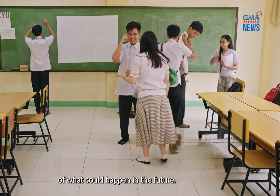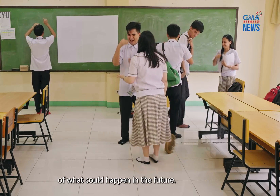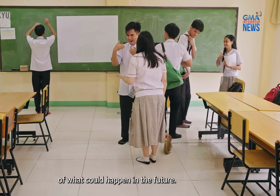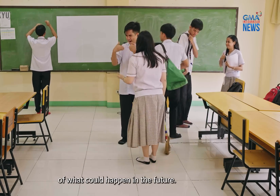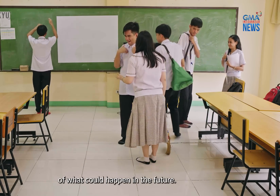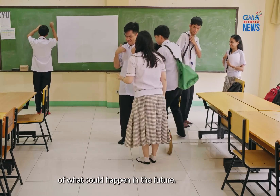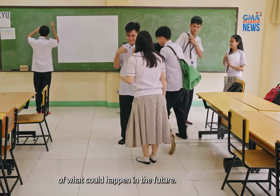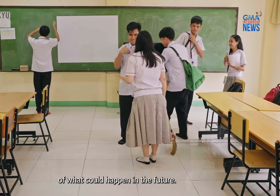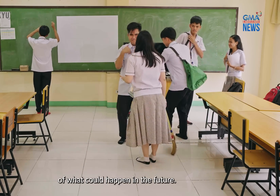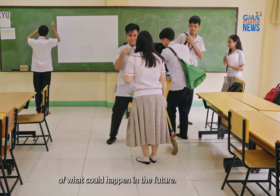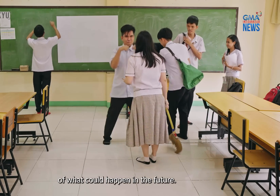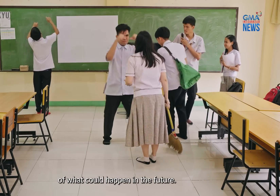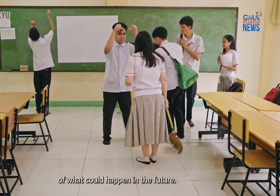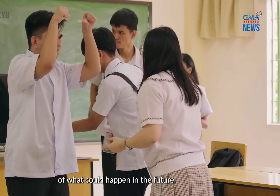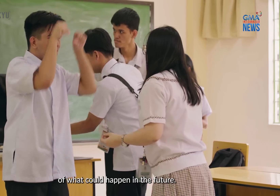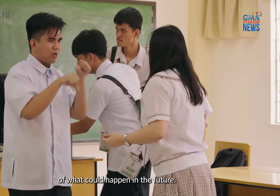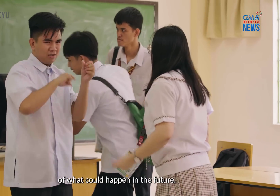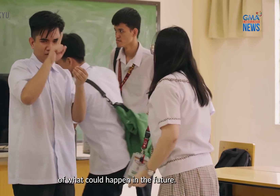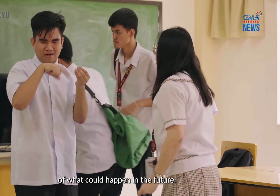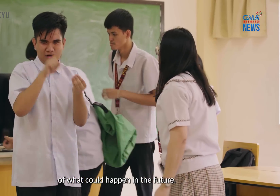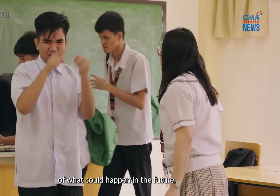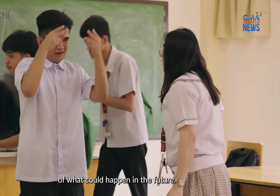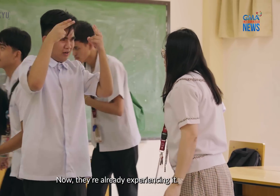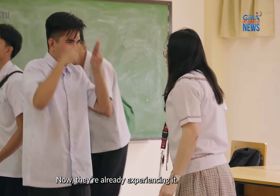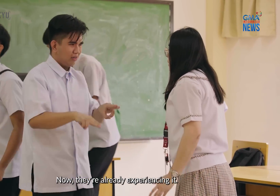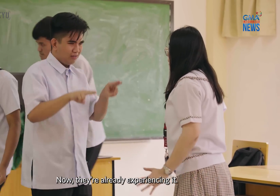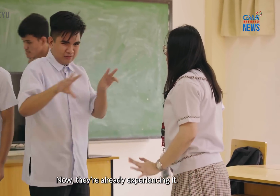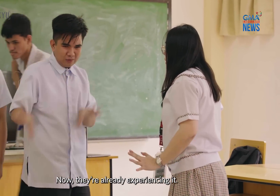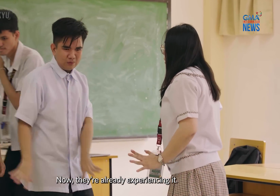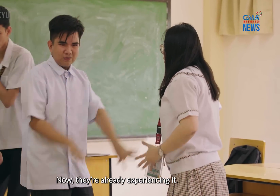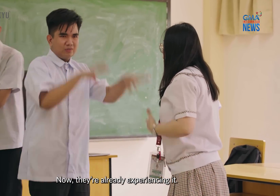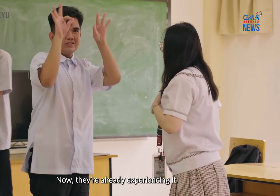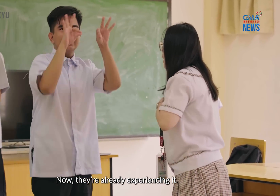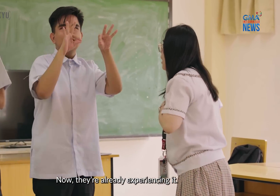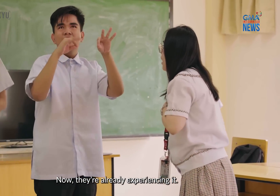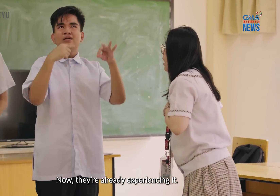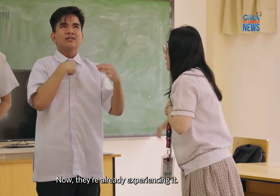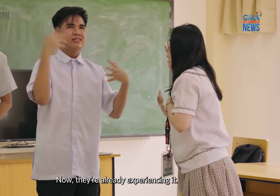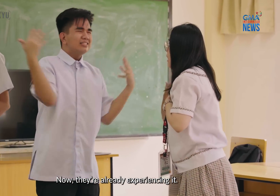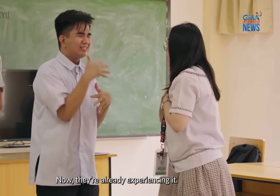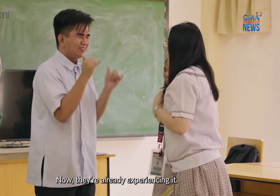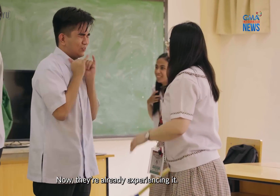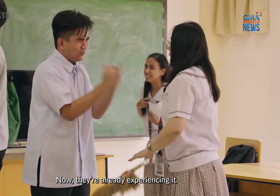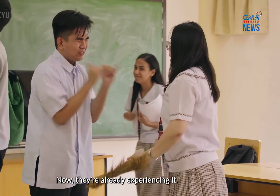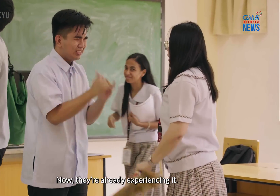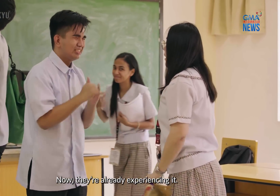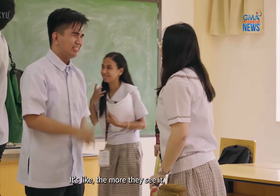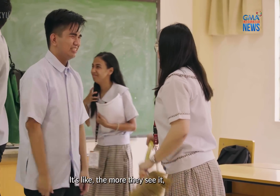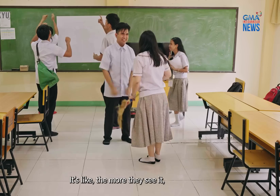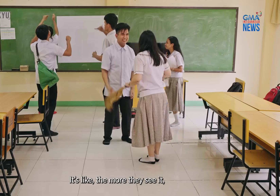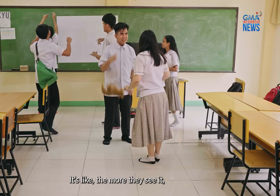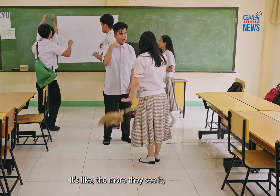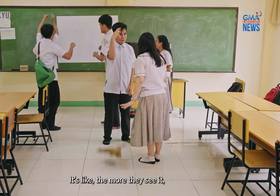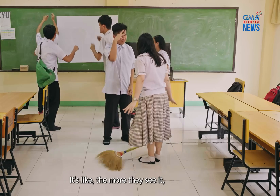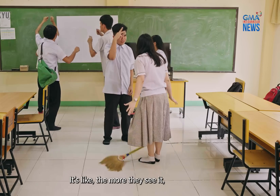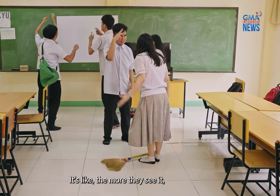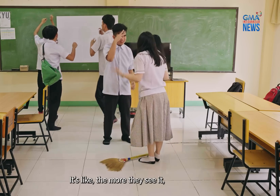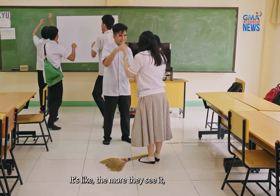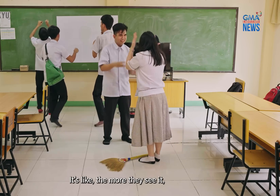If you ask them today they will say that they're aware. [TEACHER RIALYN] That means they have awareness